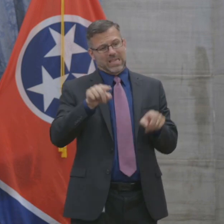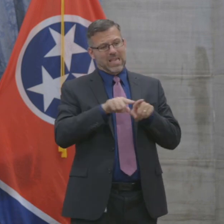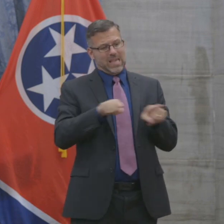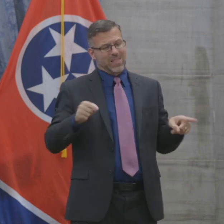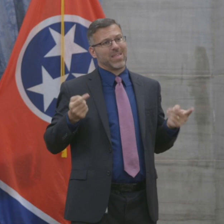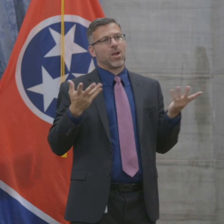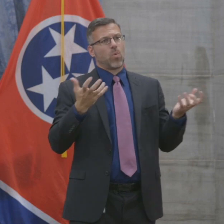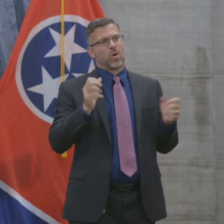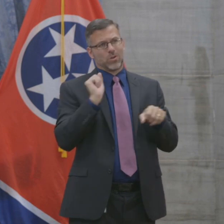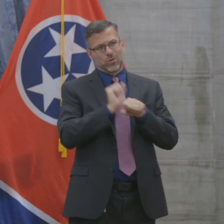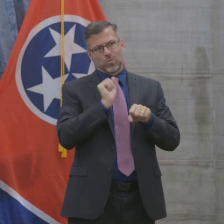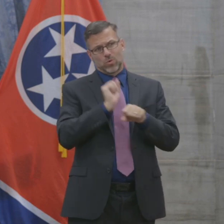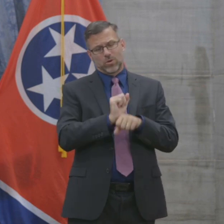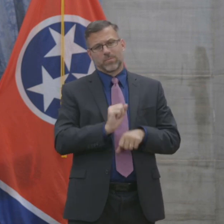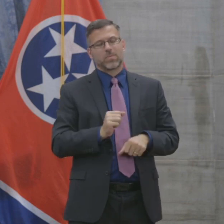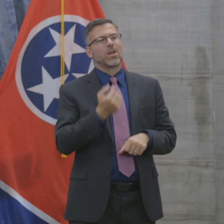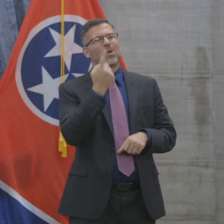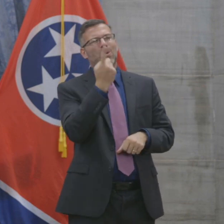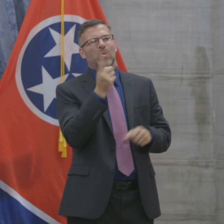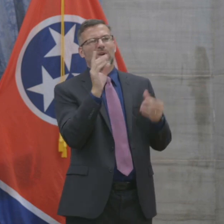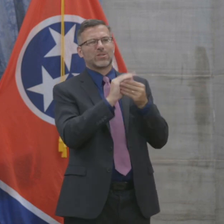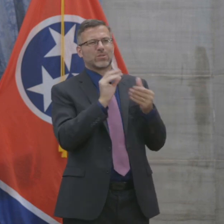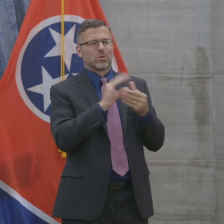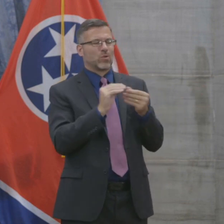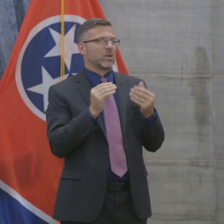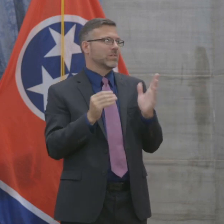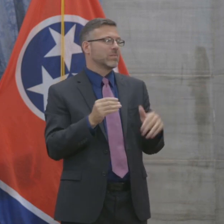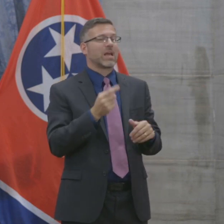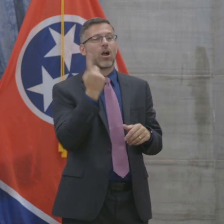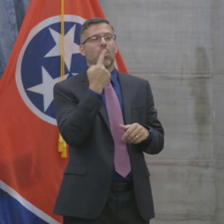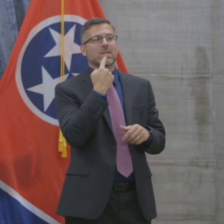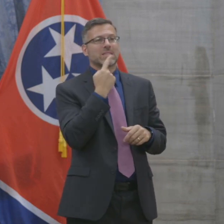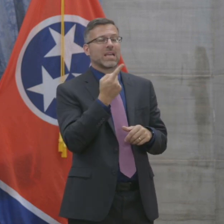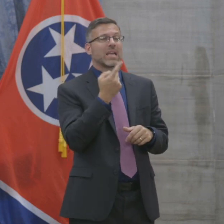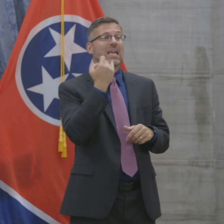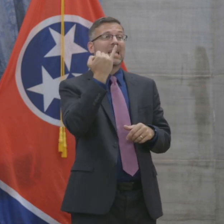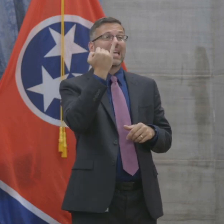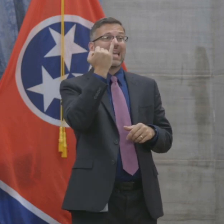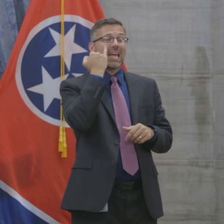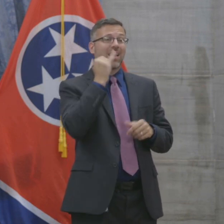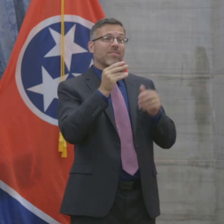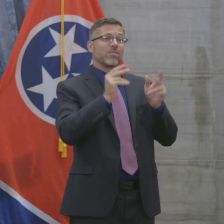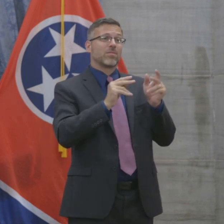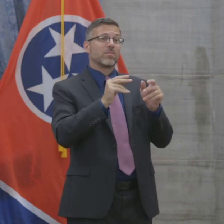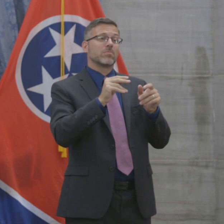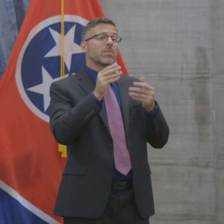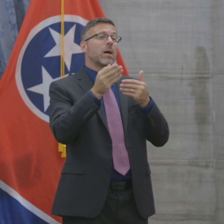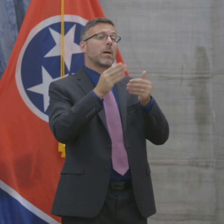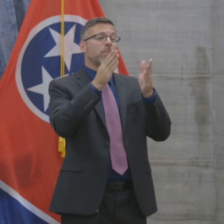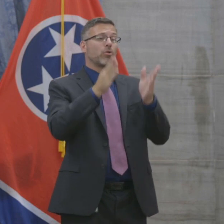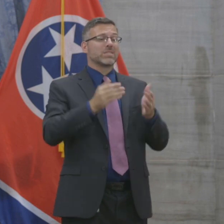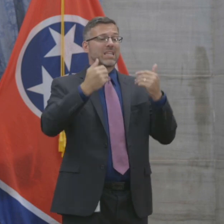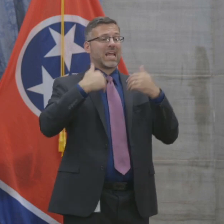also increased the availability of in-home service toss allow for social distancing while also providing guidance for community